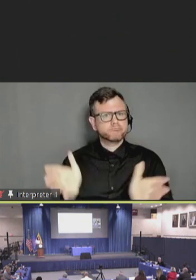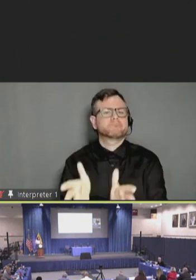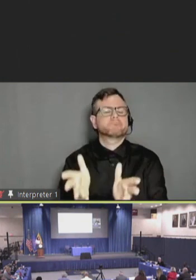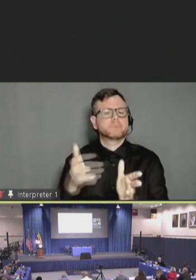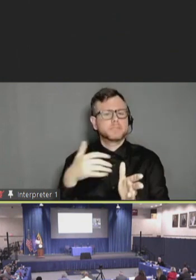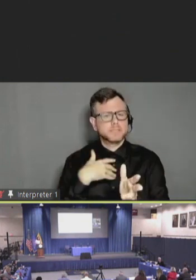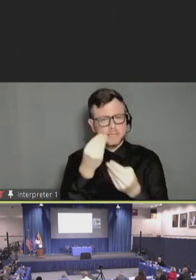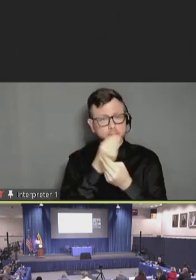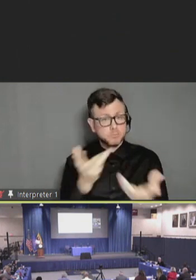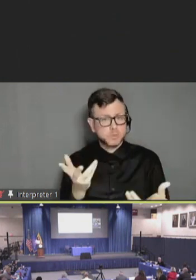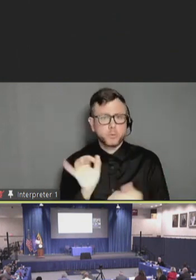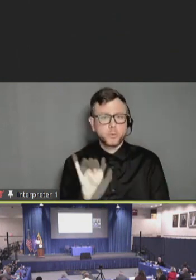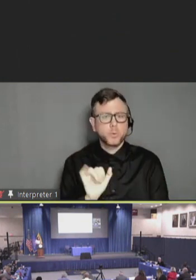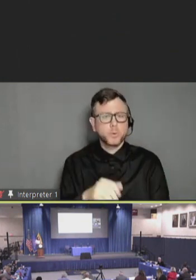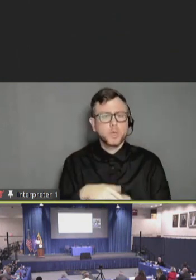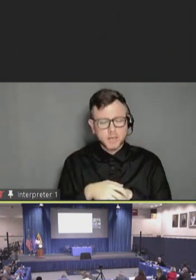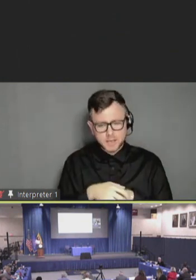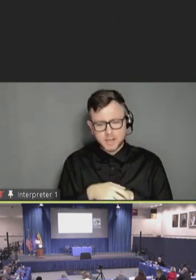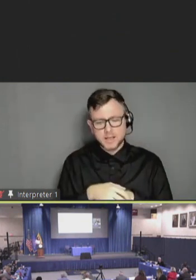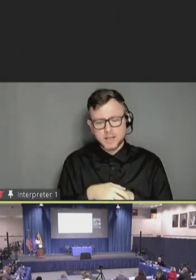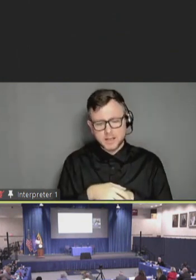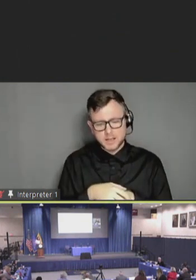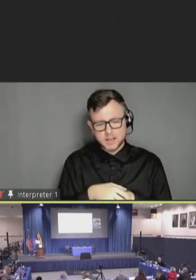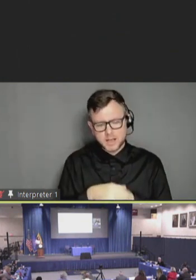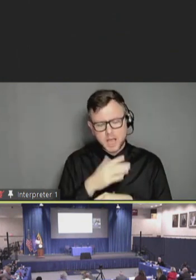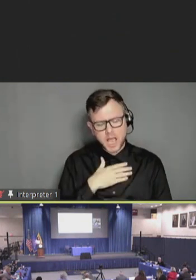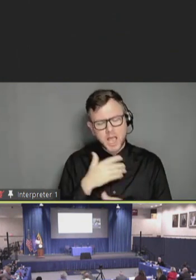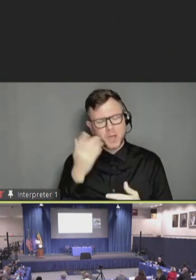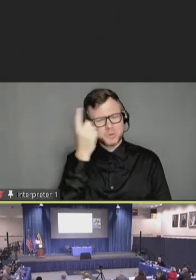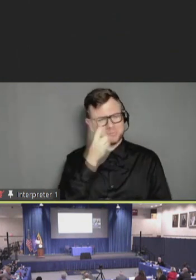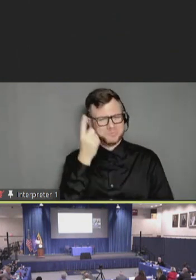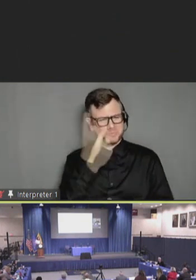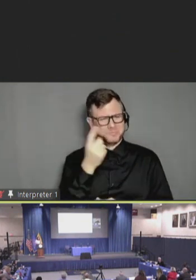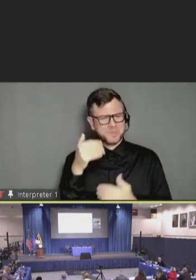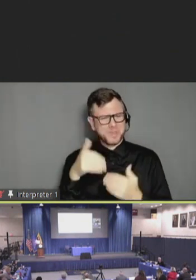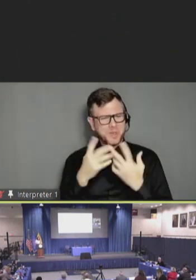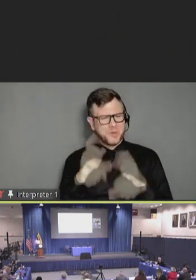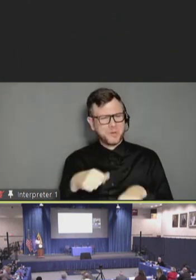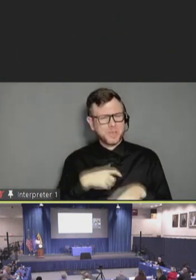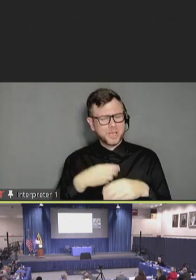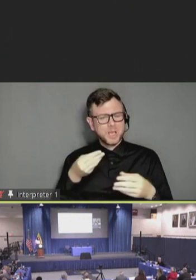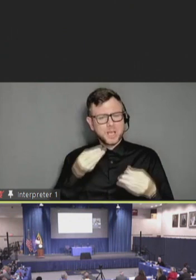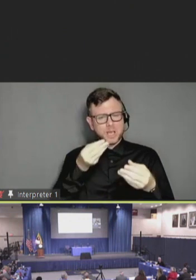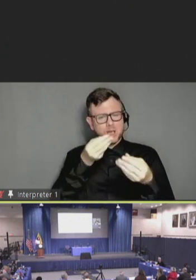I'm just wondering how we can get this information out more broadly.